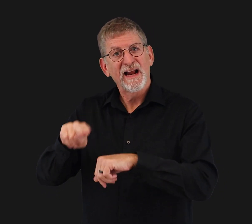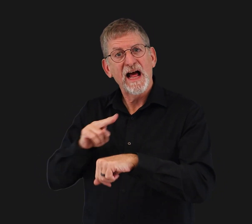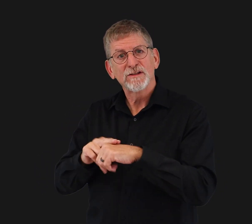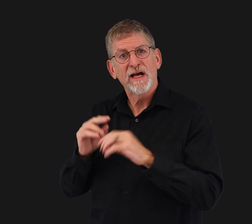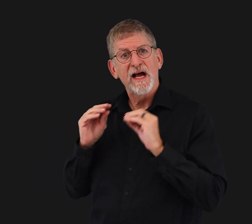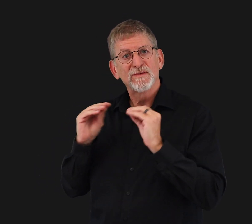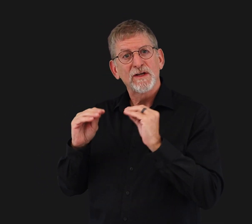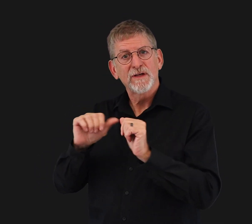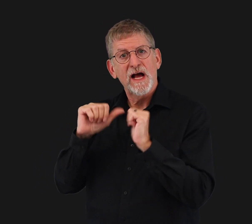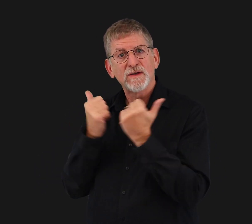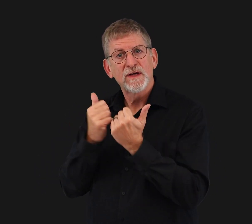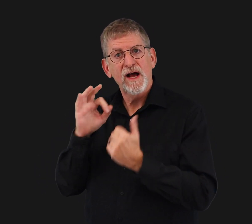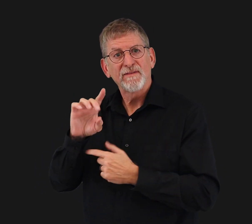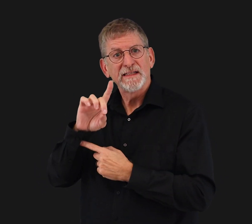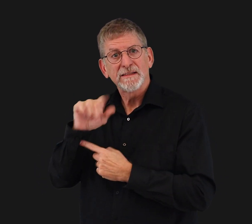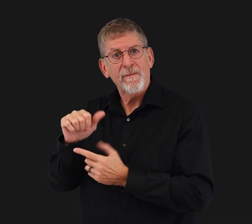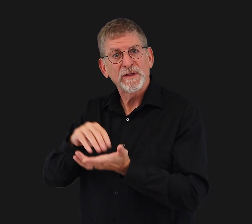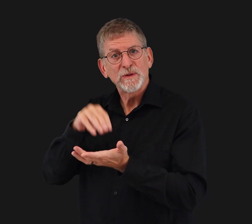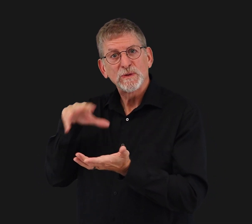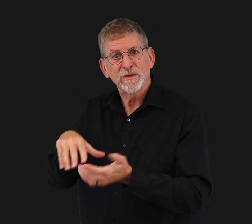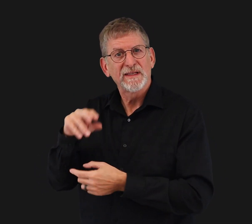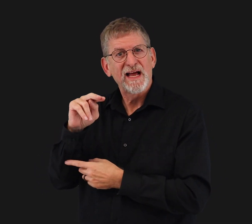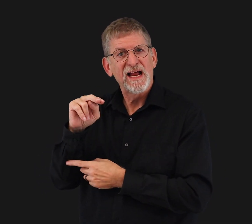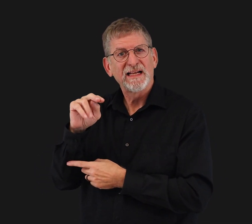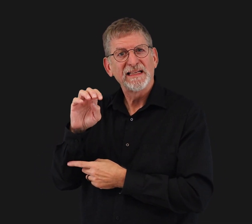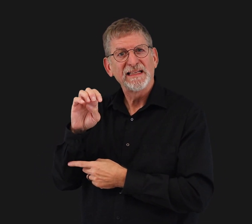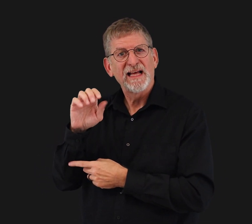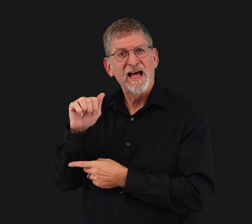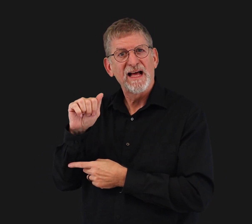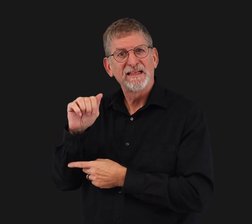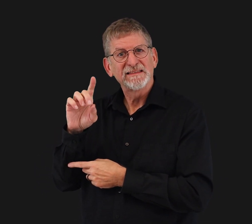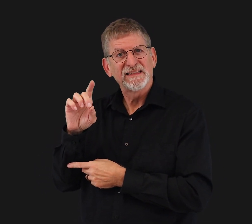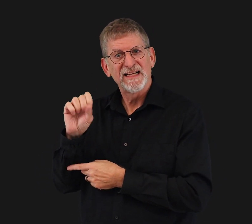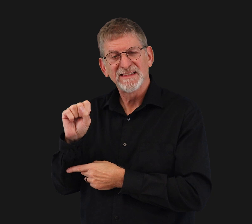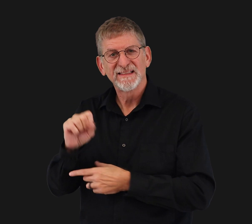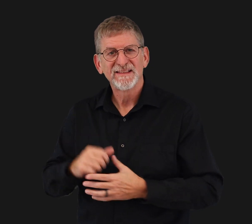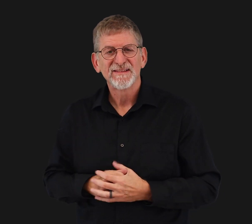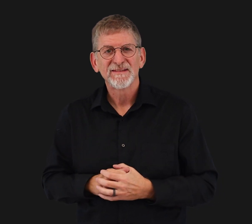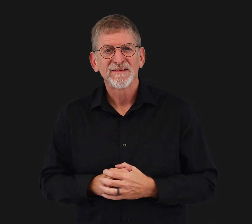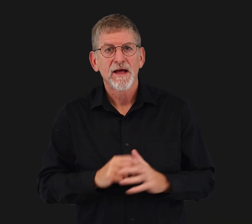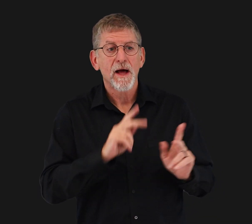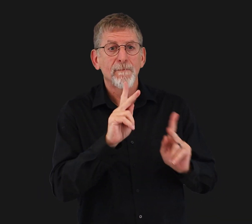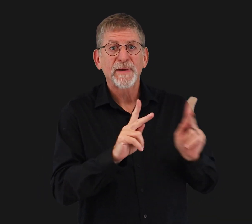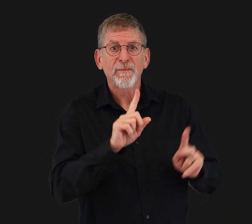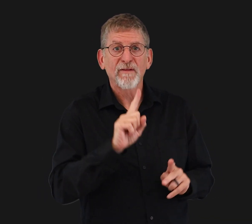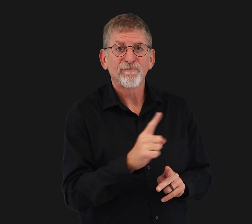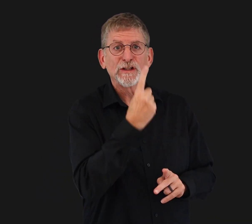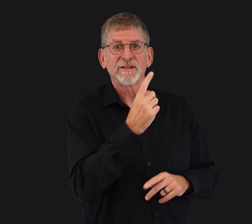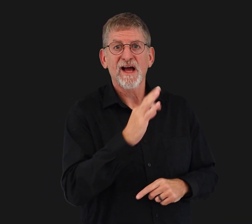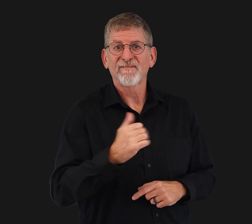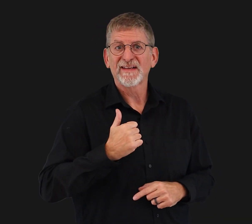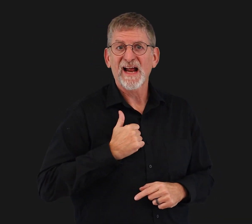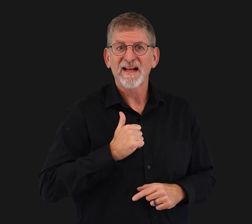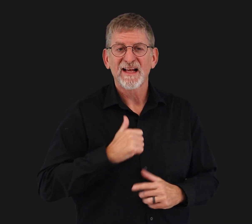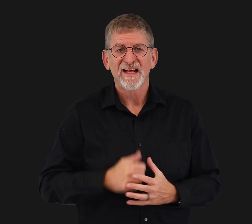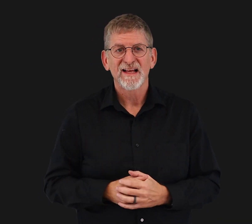• National Education Association of Disabled Students (NEADS) • People First of Canada